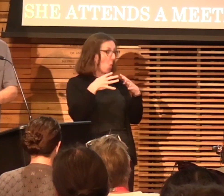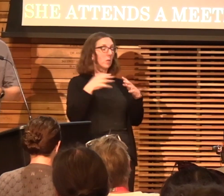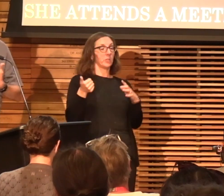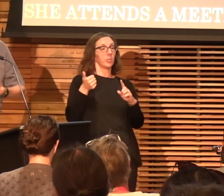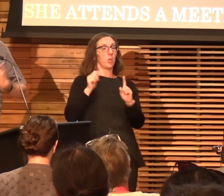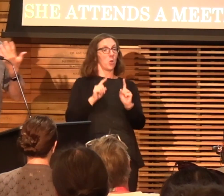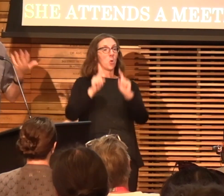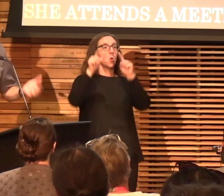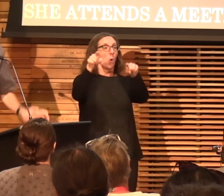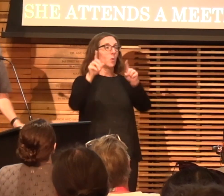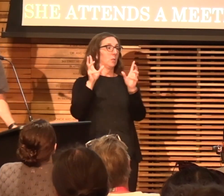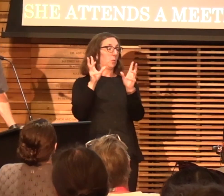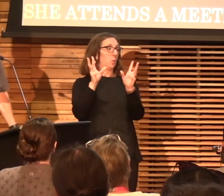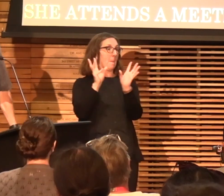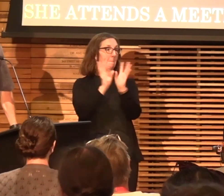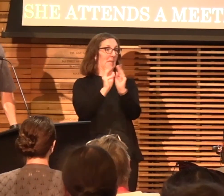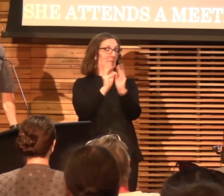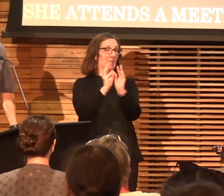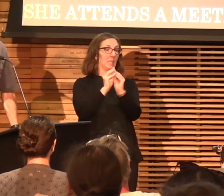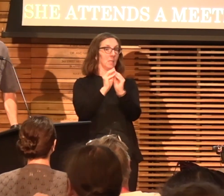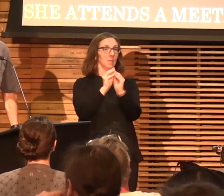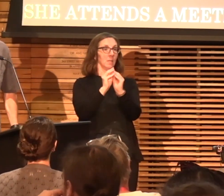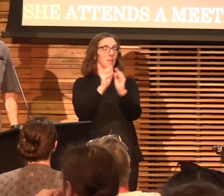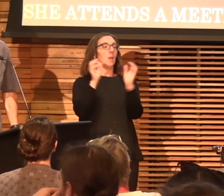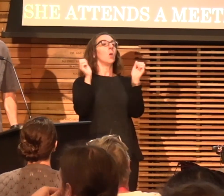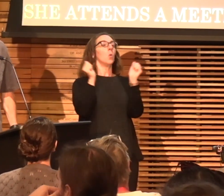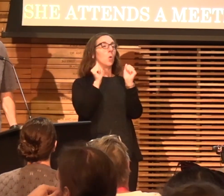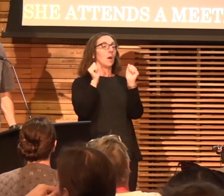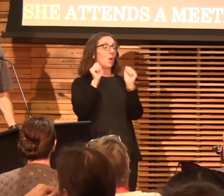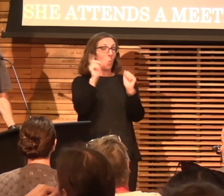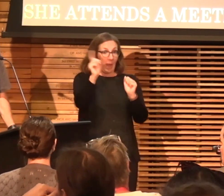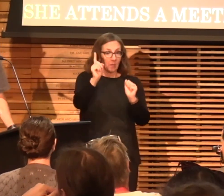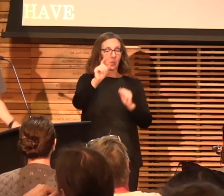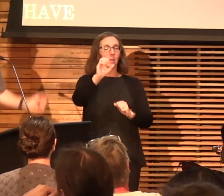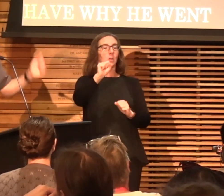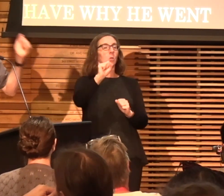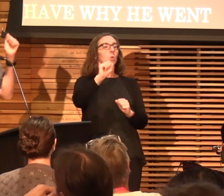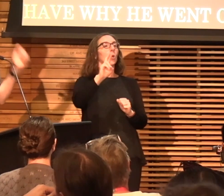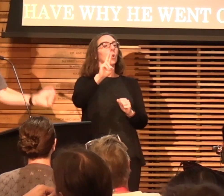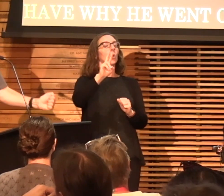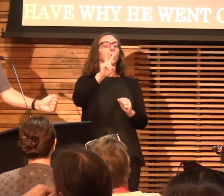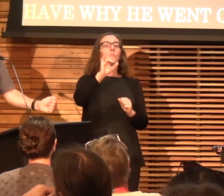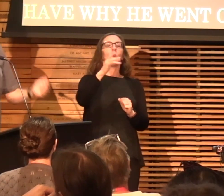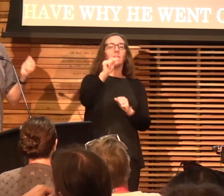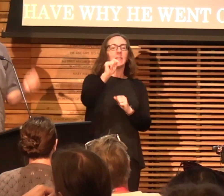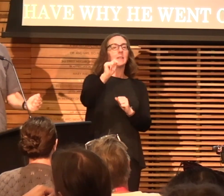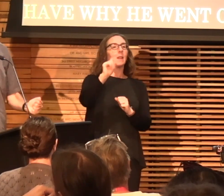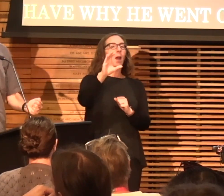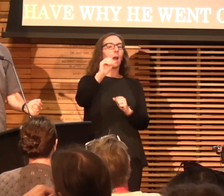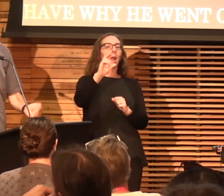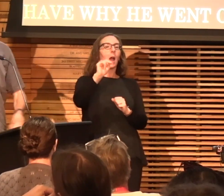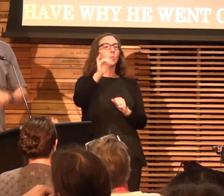a reception at the Soviet Consulate. And she announces, "Finally, I'm on Soviet soil," she's very excited.